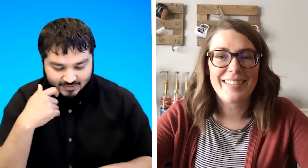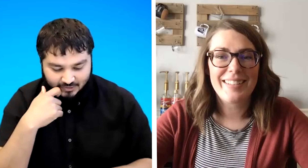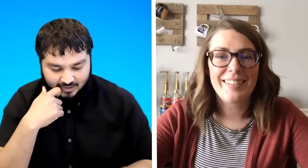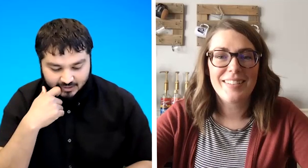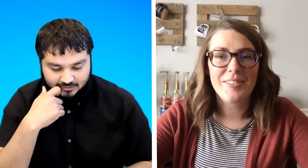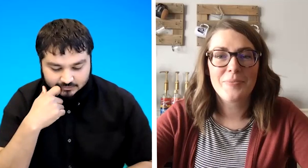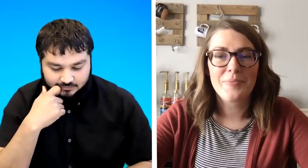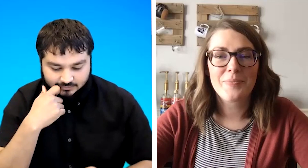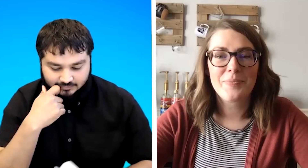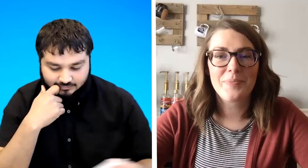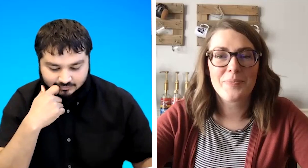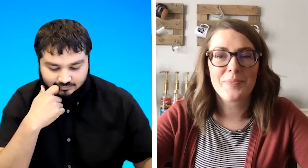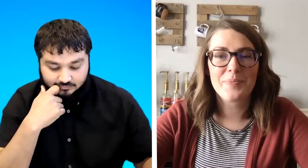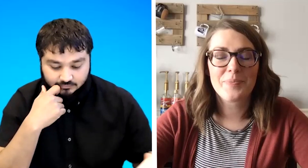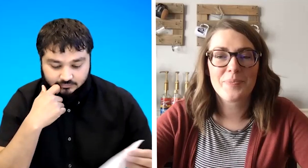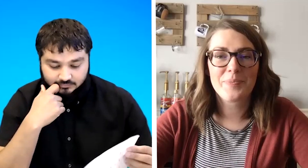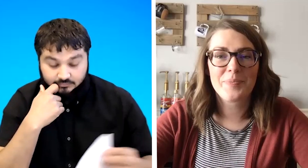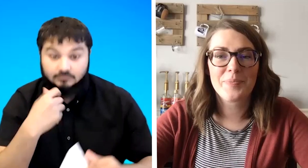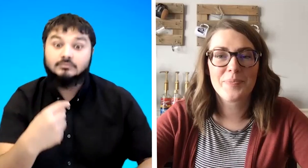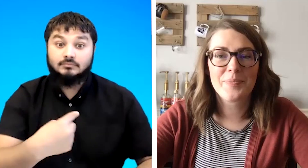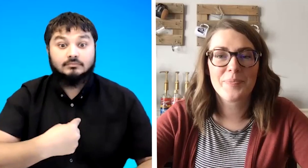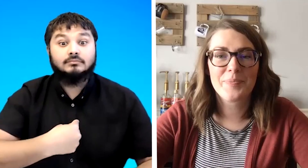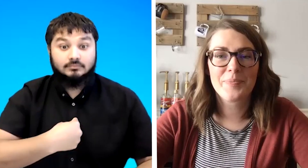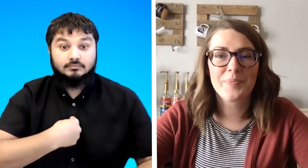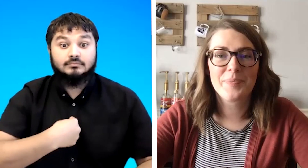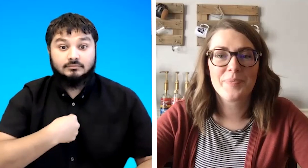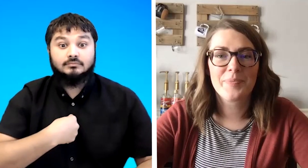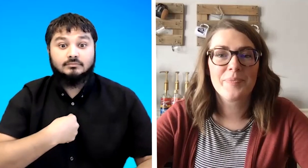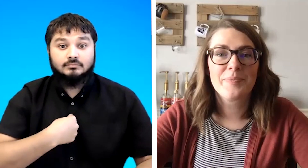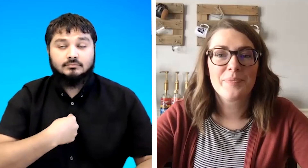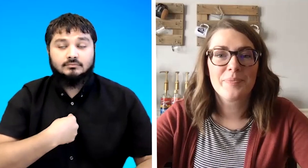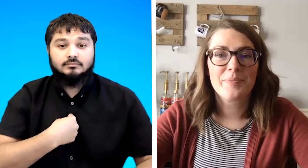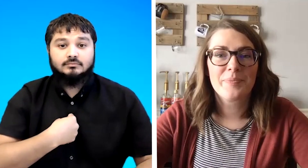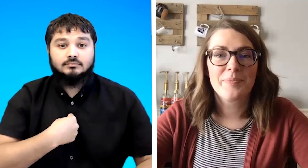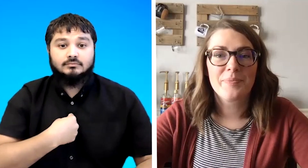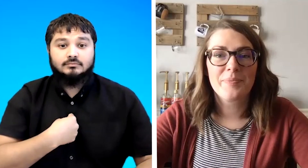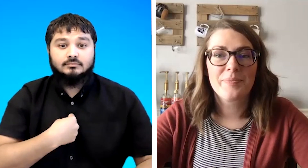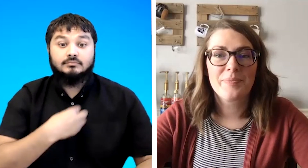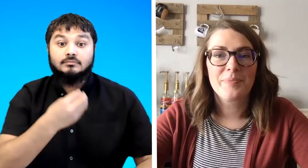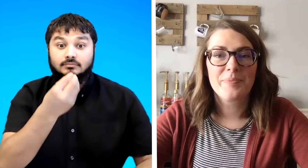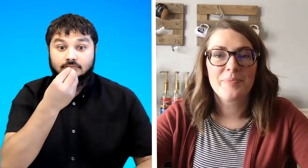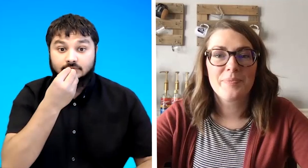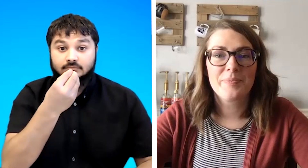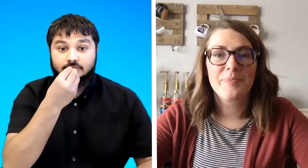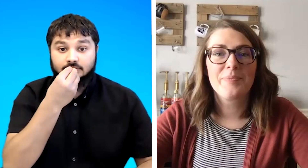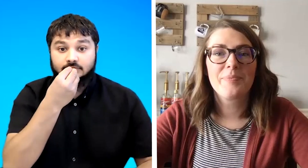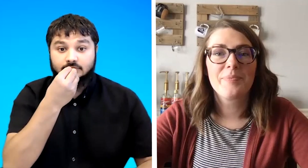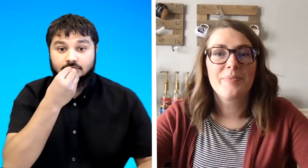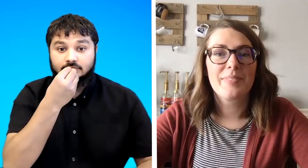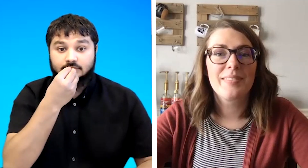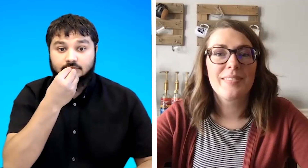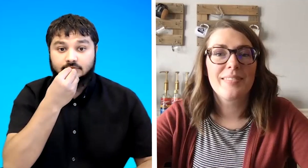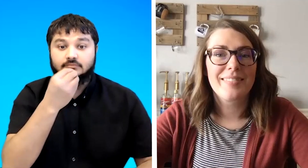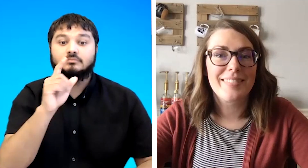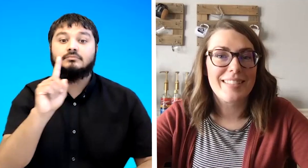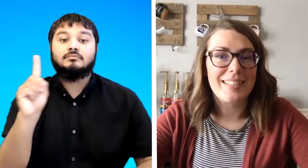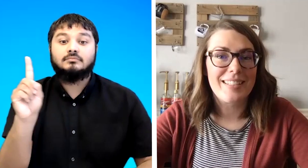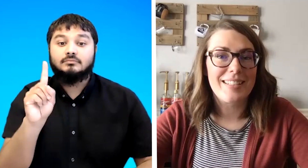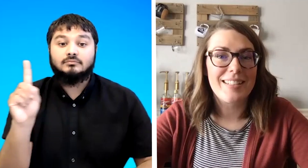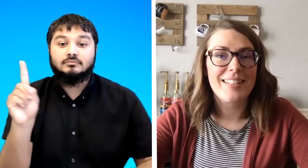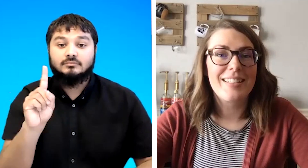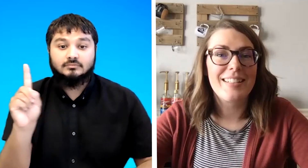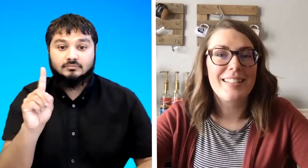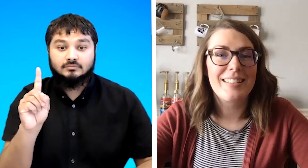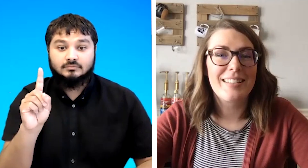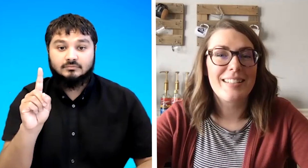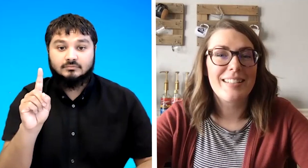okay